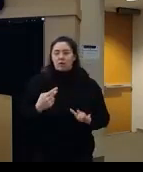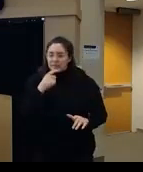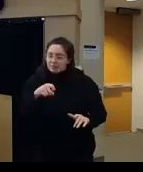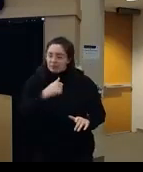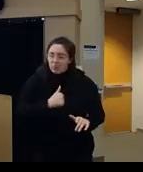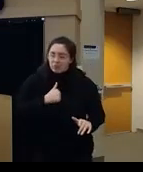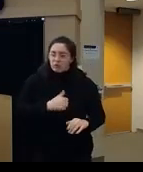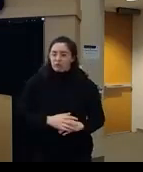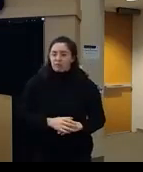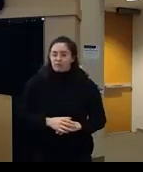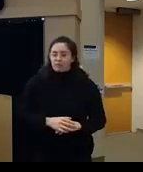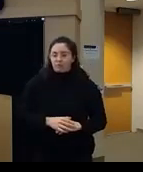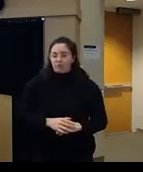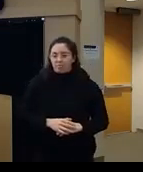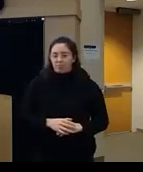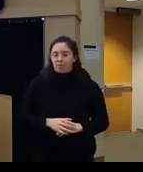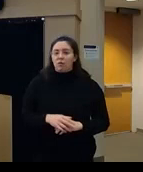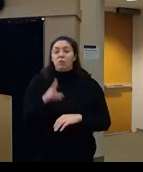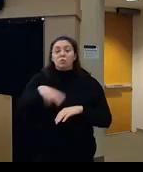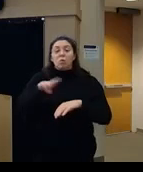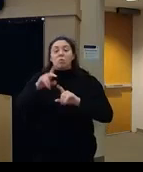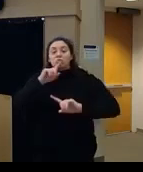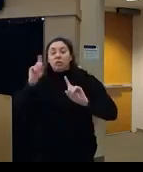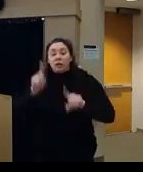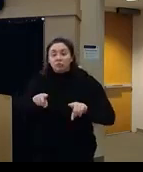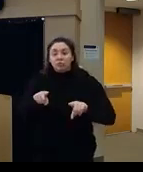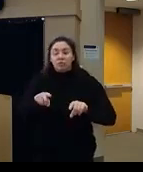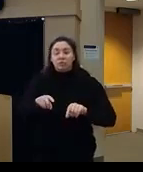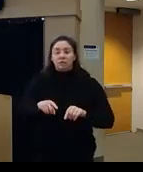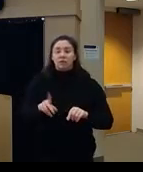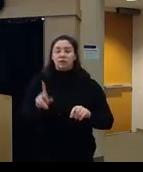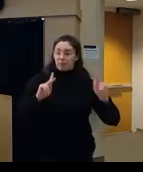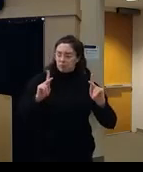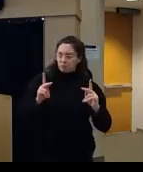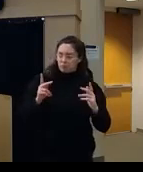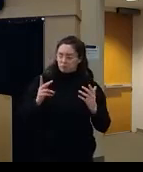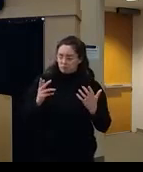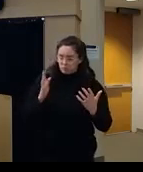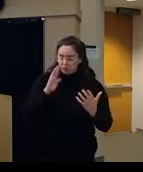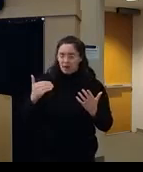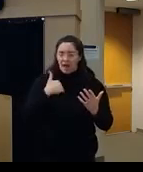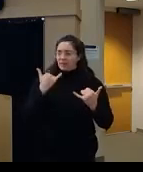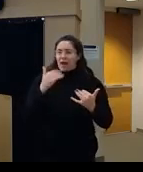with a broad brush uh normal reactions uh that people might have toward their Mal treatment so